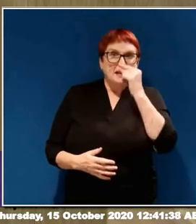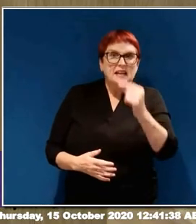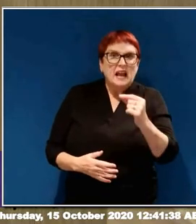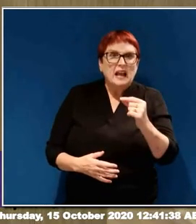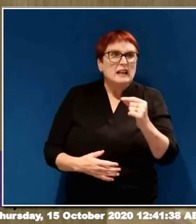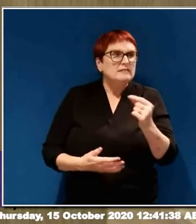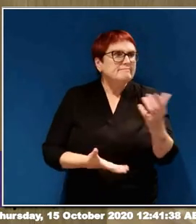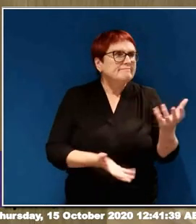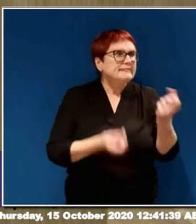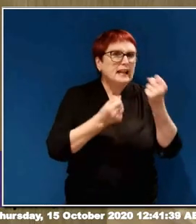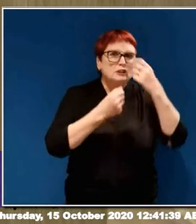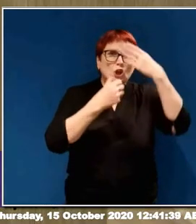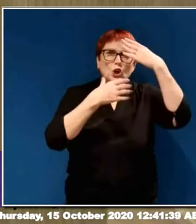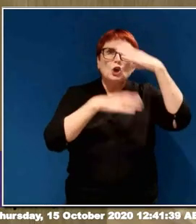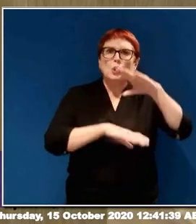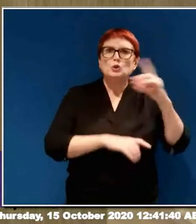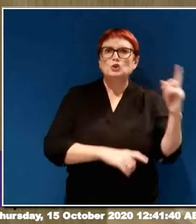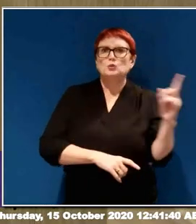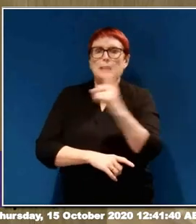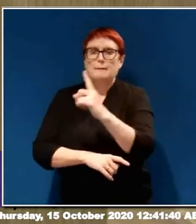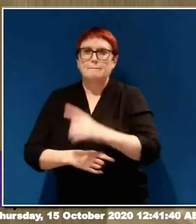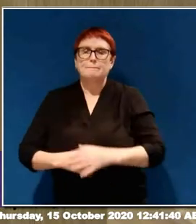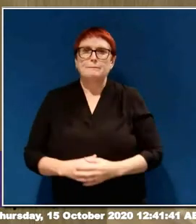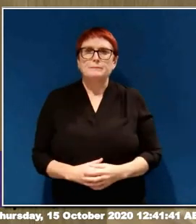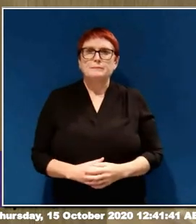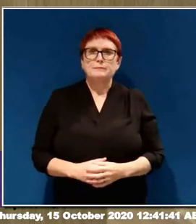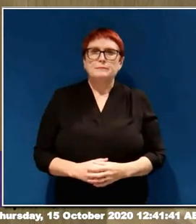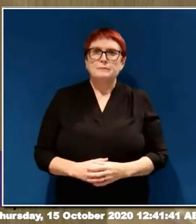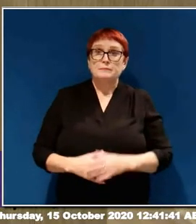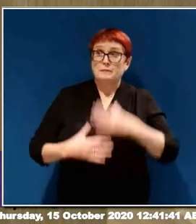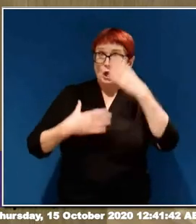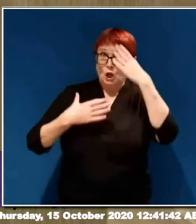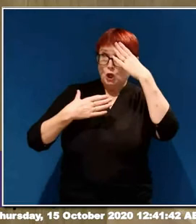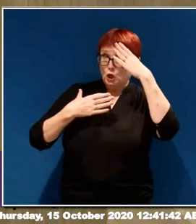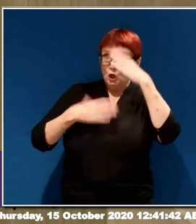Who are also employed by the Department? Correct, yes.